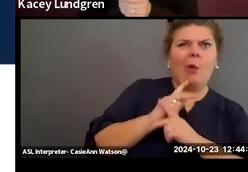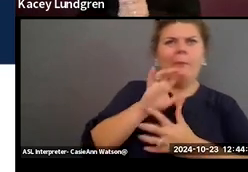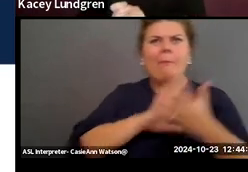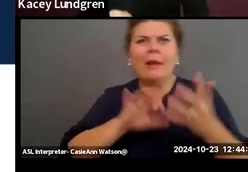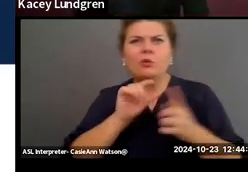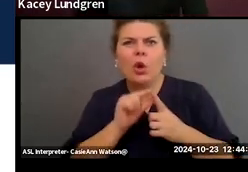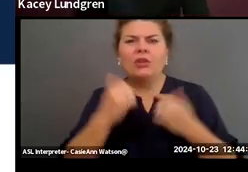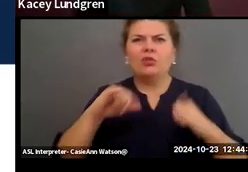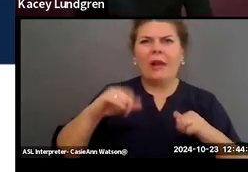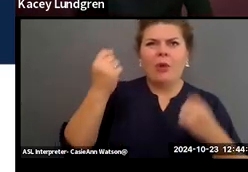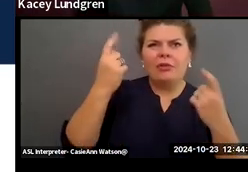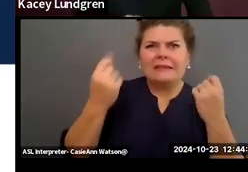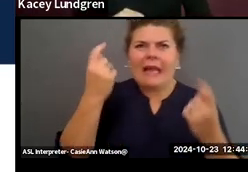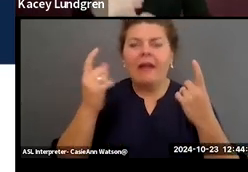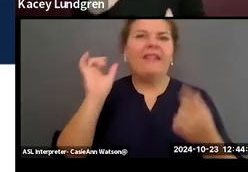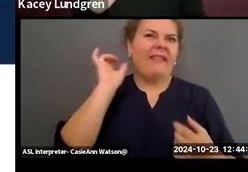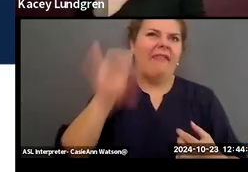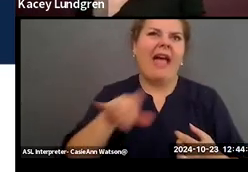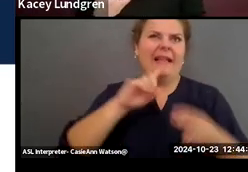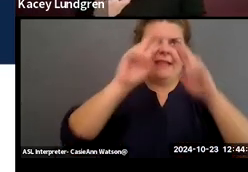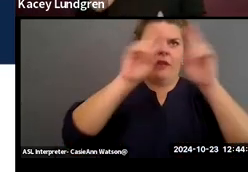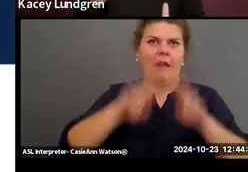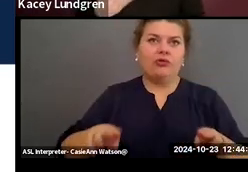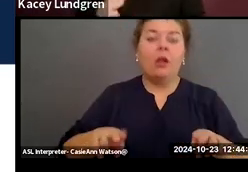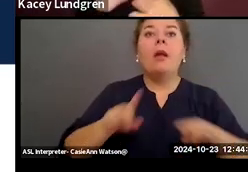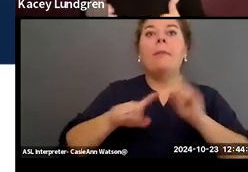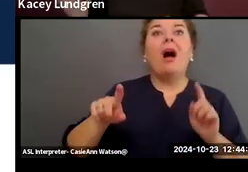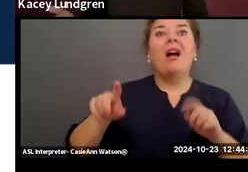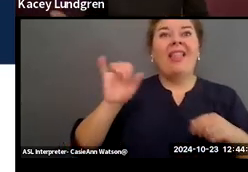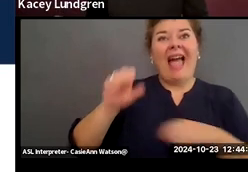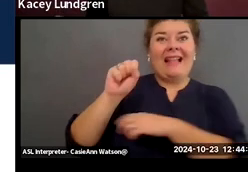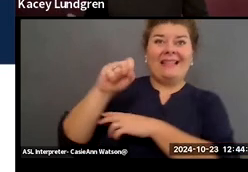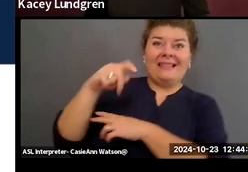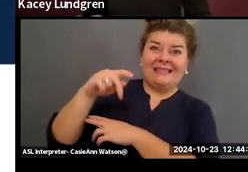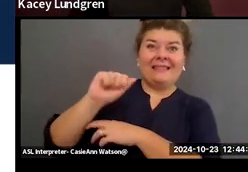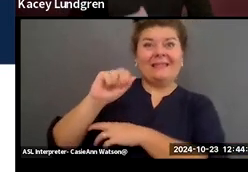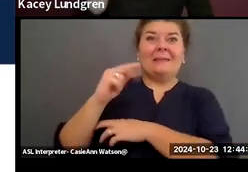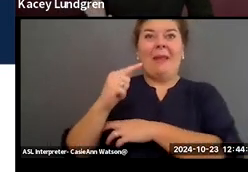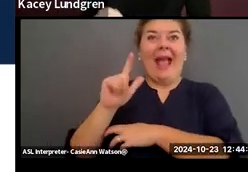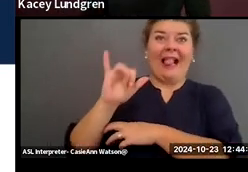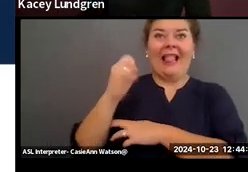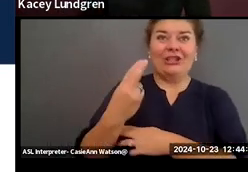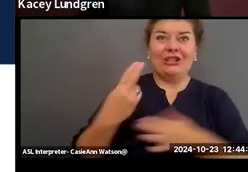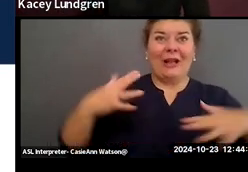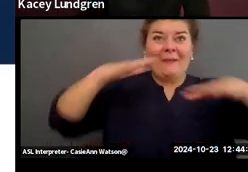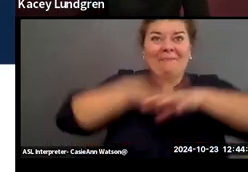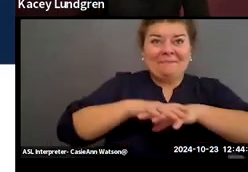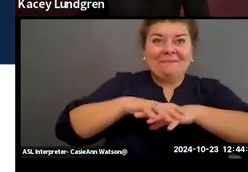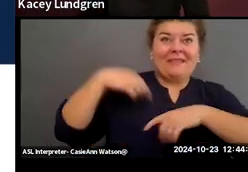to try and get their point across. But Spanglish itself isn't a language. This is the same type of situation.